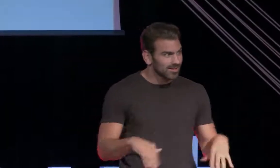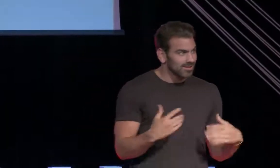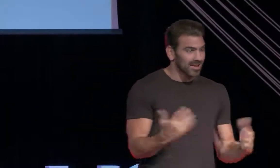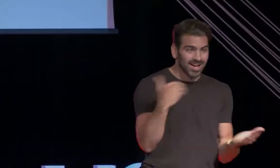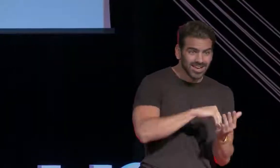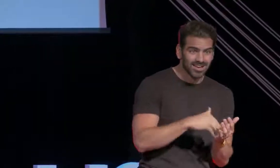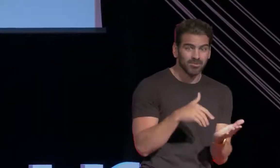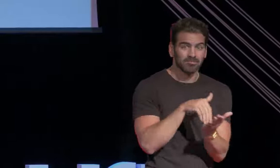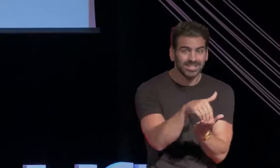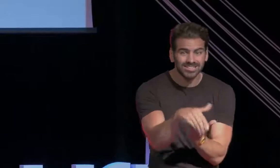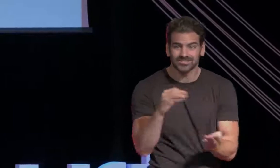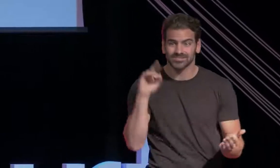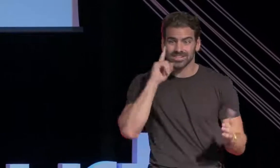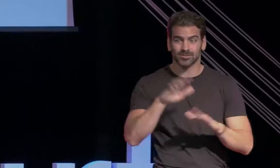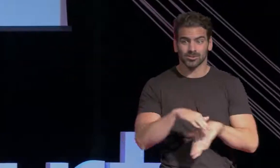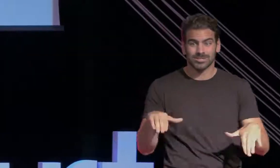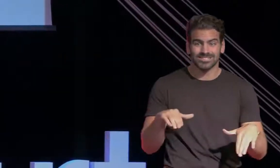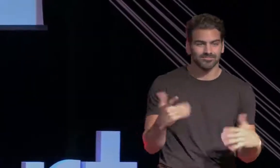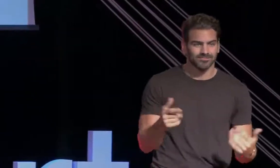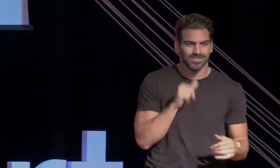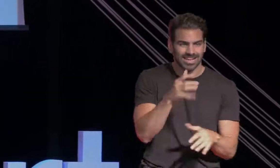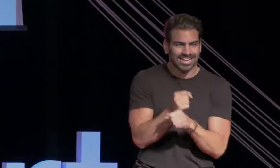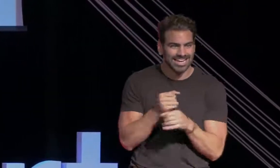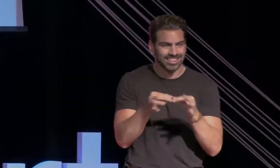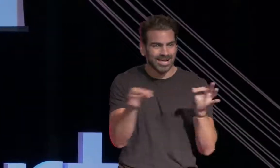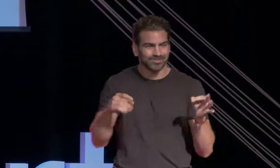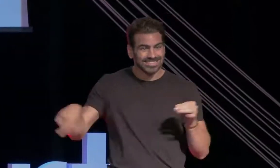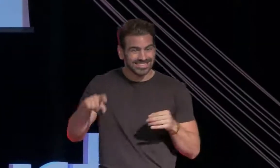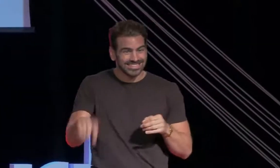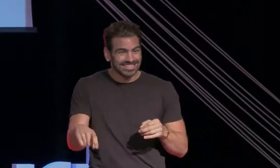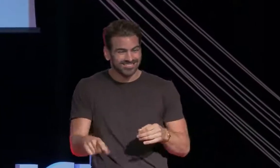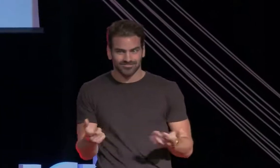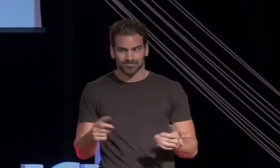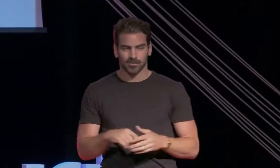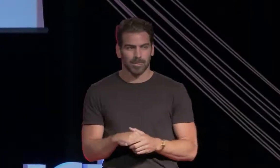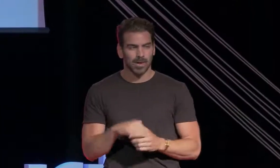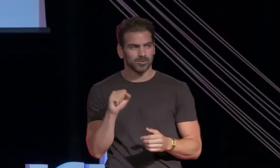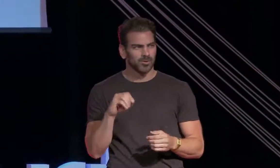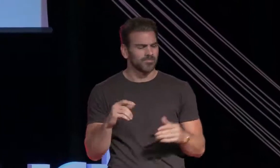deaf children which is astonishing again imagine millions and millions of deaf children without